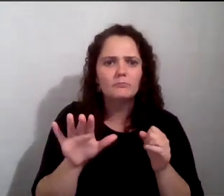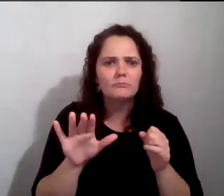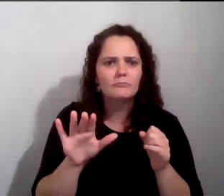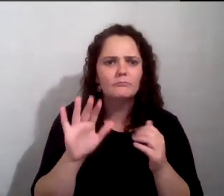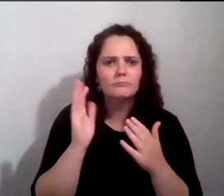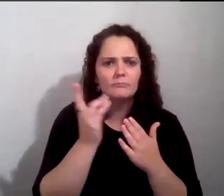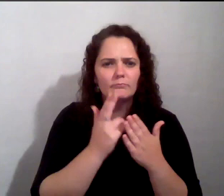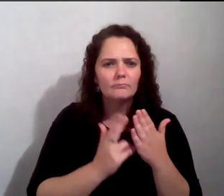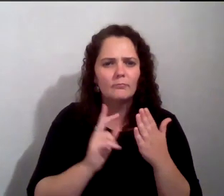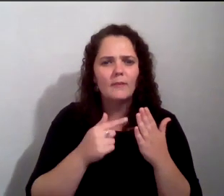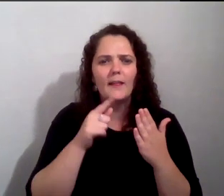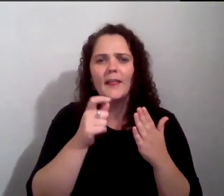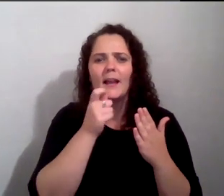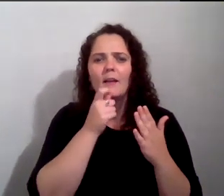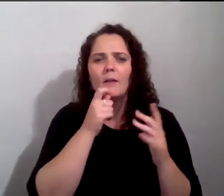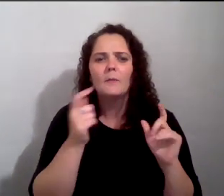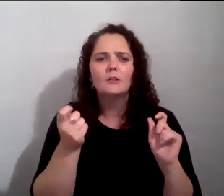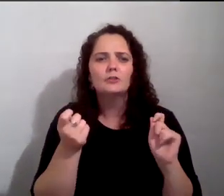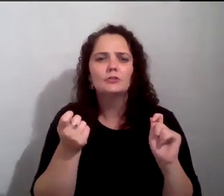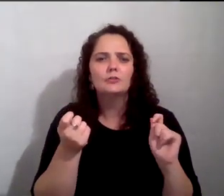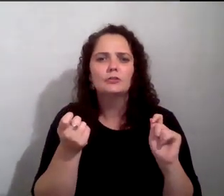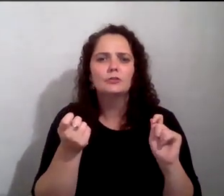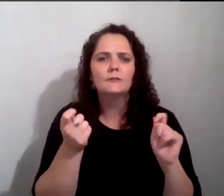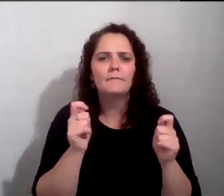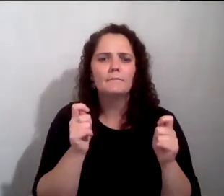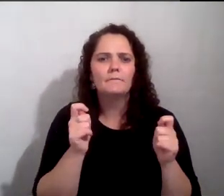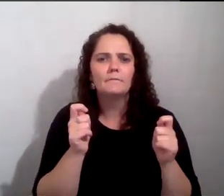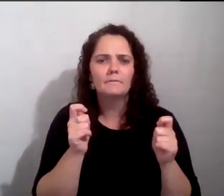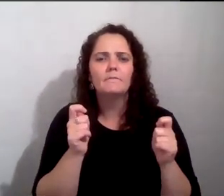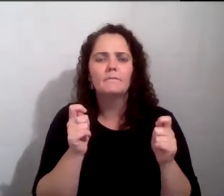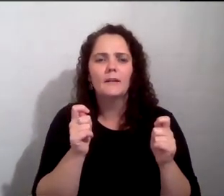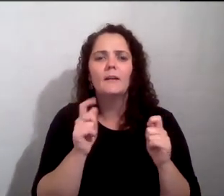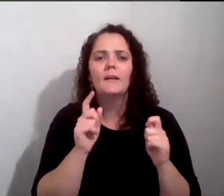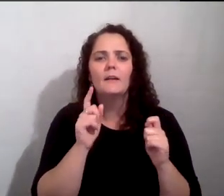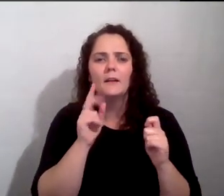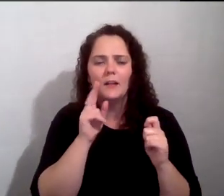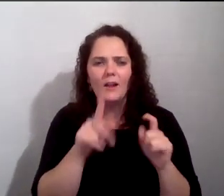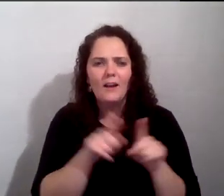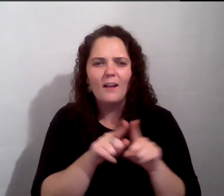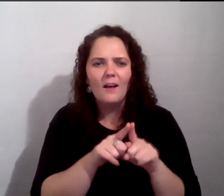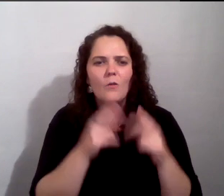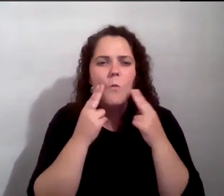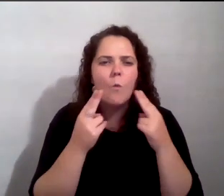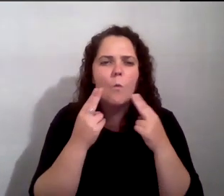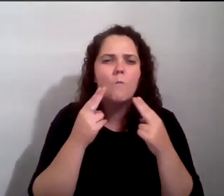trees, the features of the landscape that he chooses, those choices that he's making to